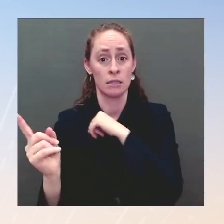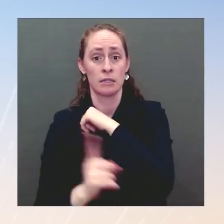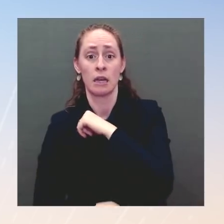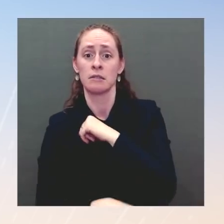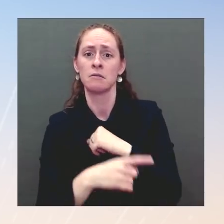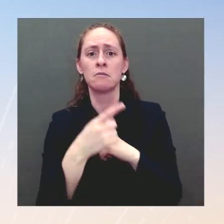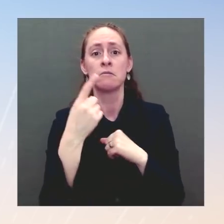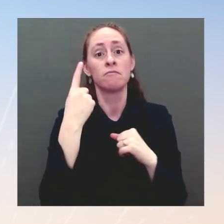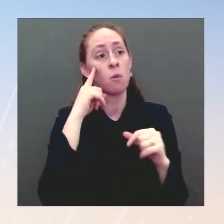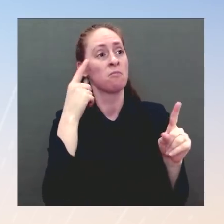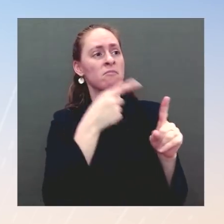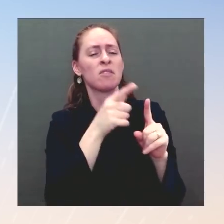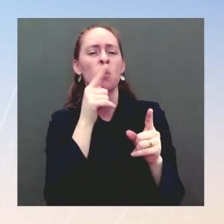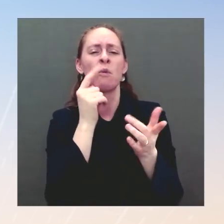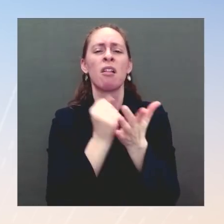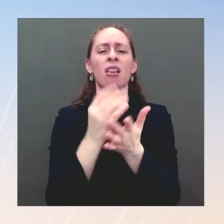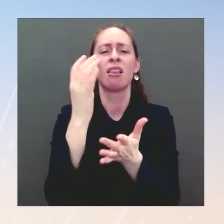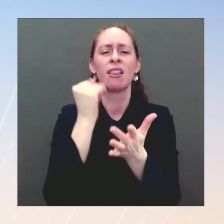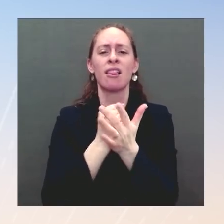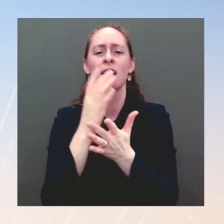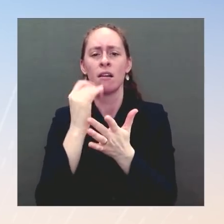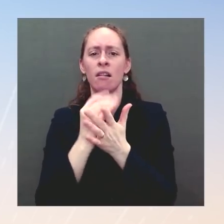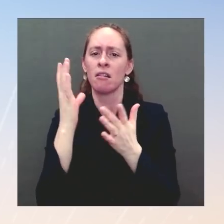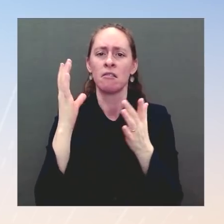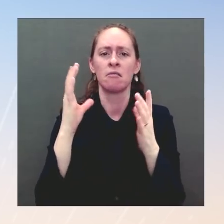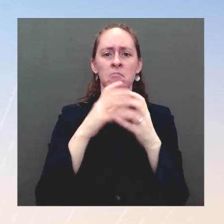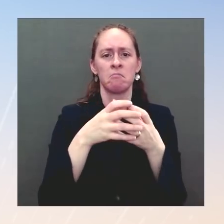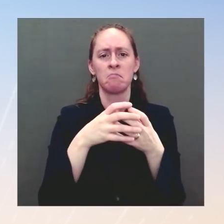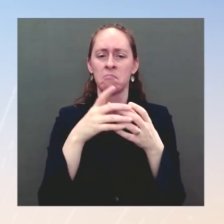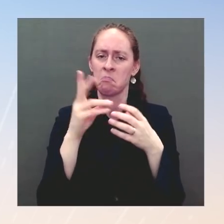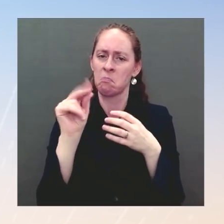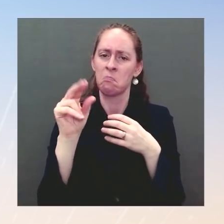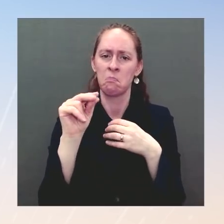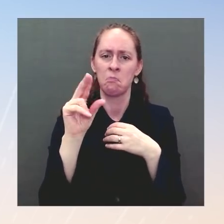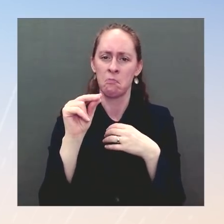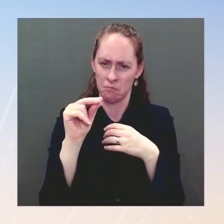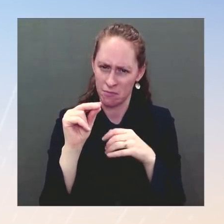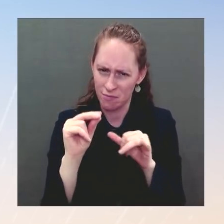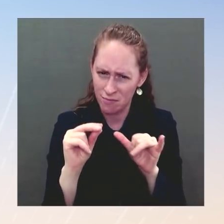Ms. Psaki: Yeah. >> The Press: -- of sanctions, are we going to see more elites sanctioned, or would that only happen